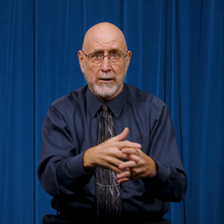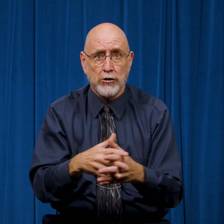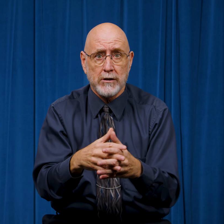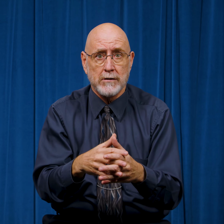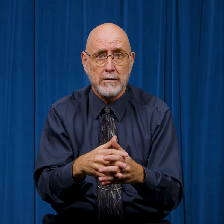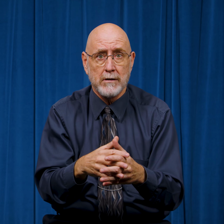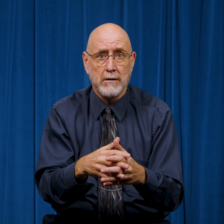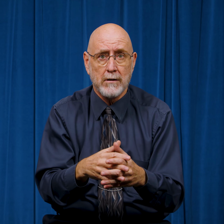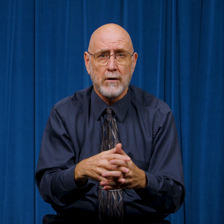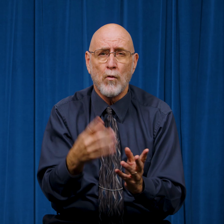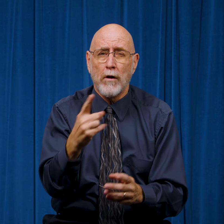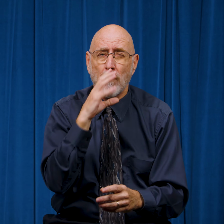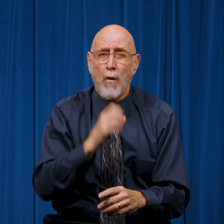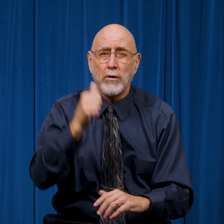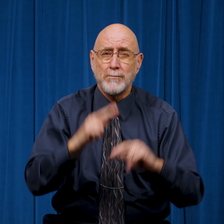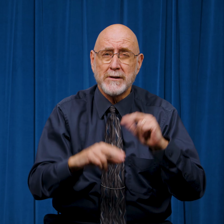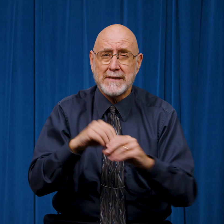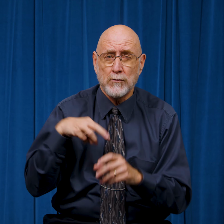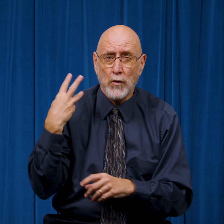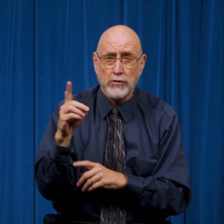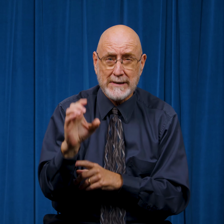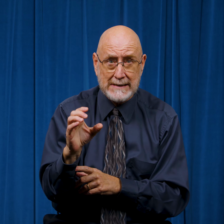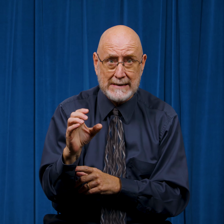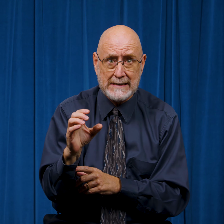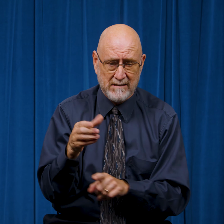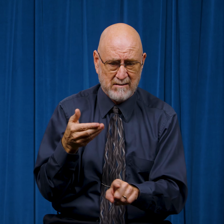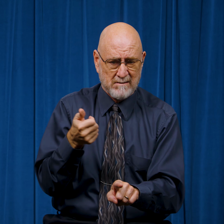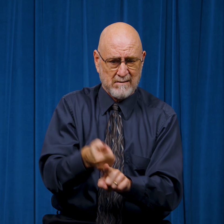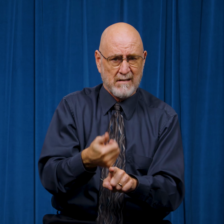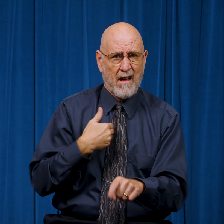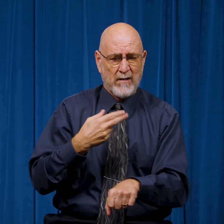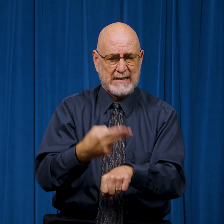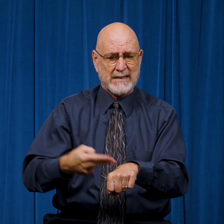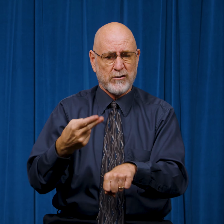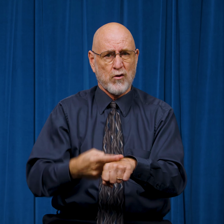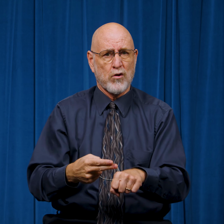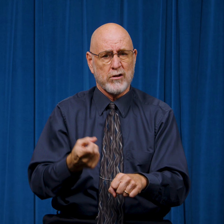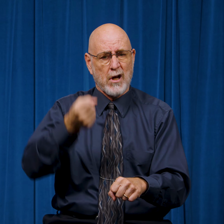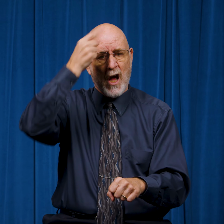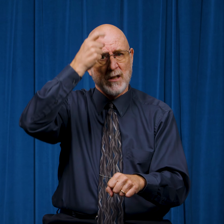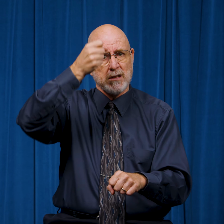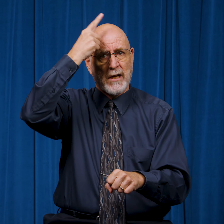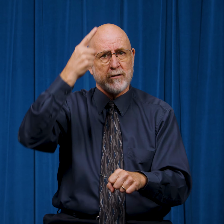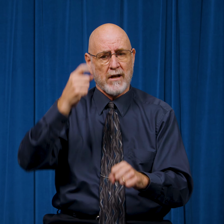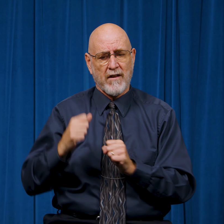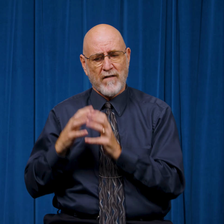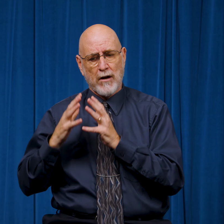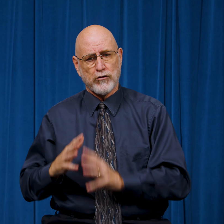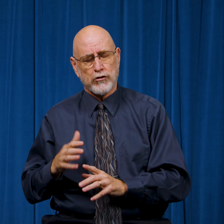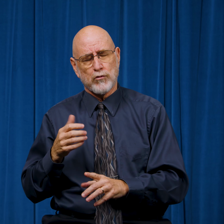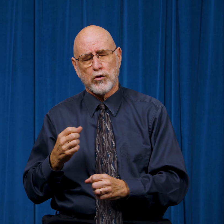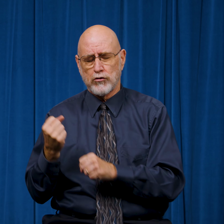As one of the oldest buildings in Washington, D.C., it provides the historical context for the Founders being deeply religious